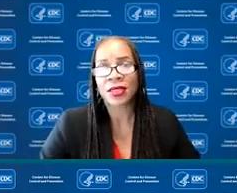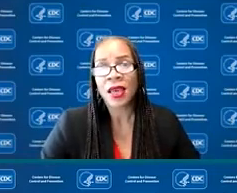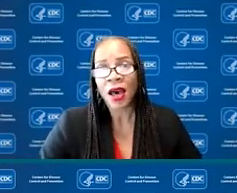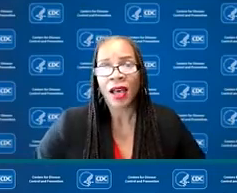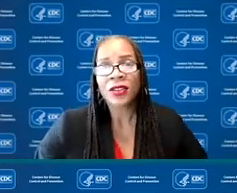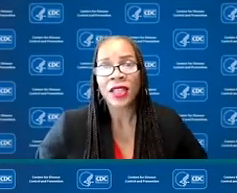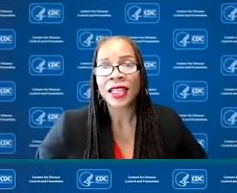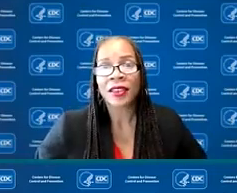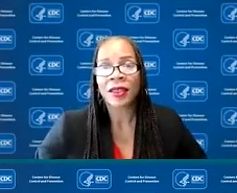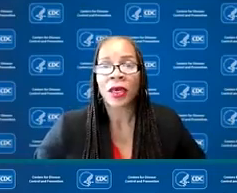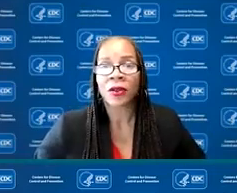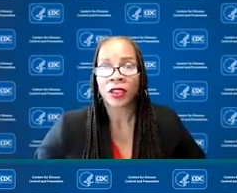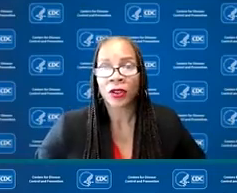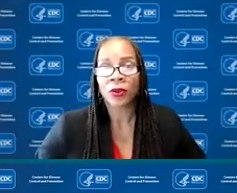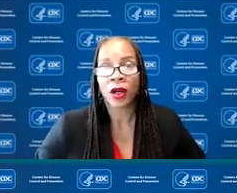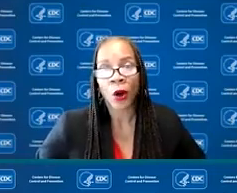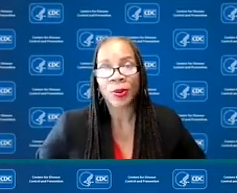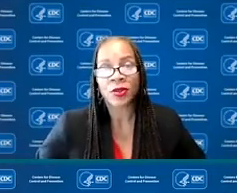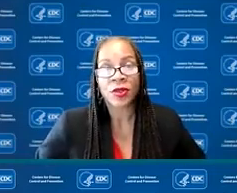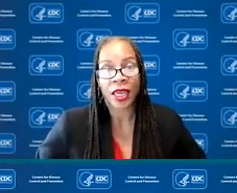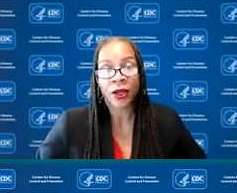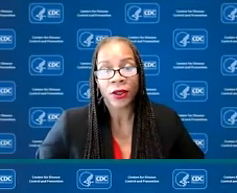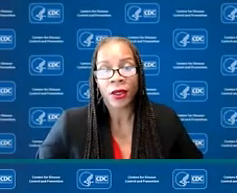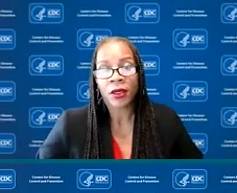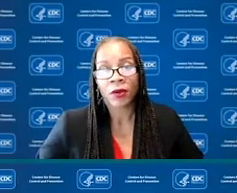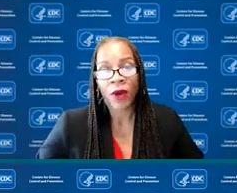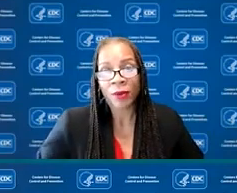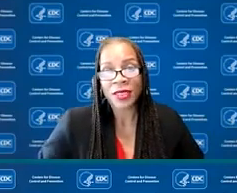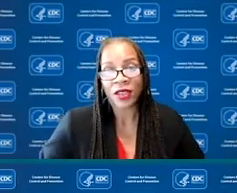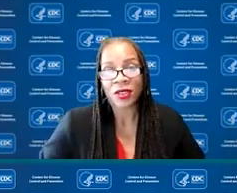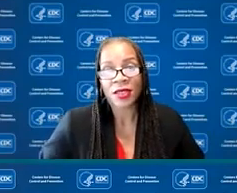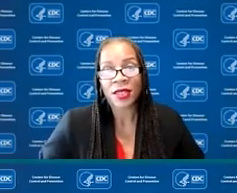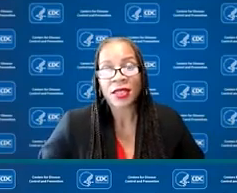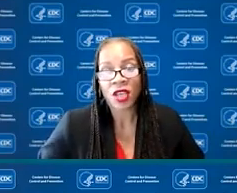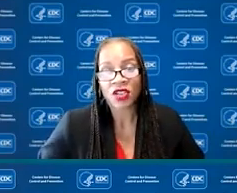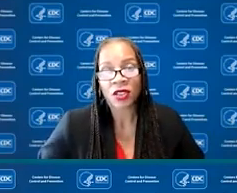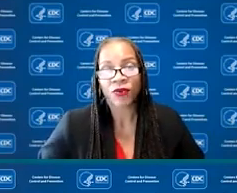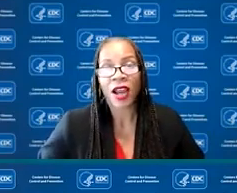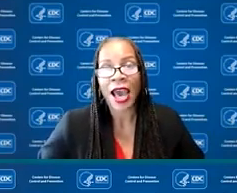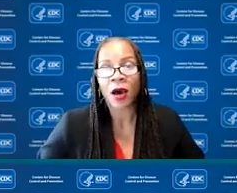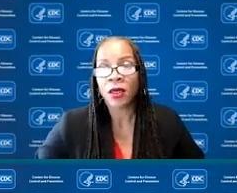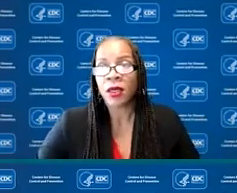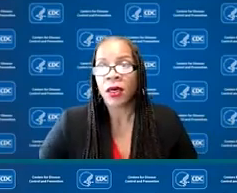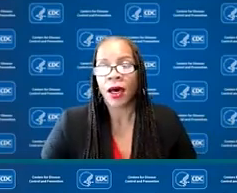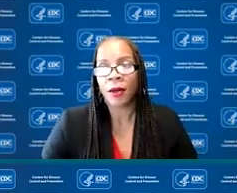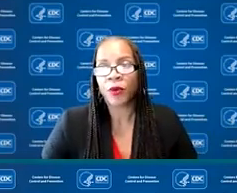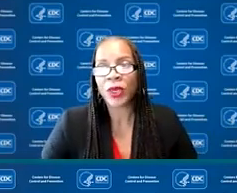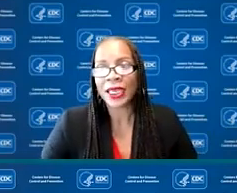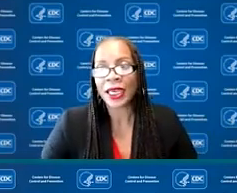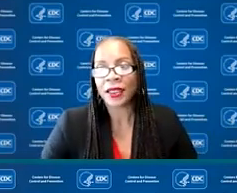Also, letting them know that you are open to their recommendations and suggestions for how we can